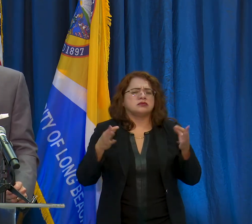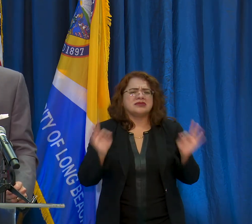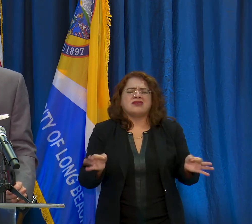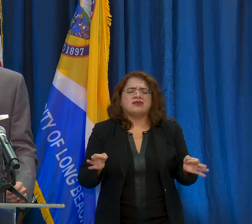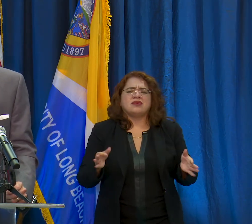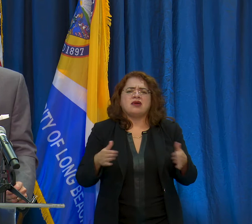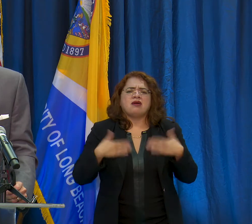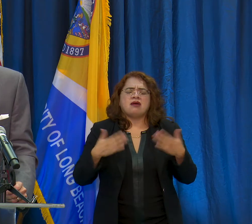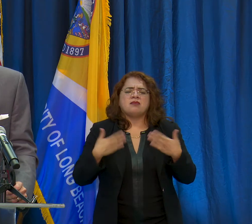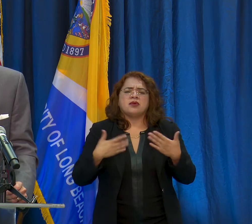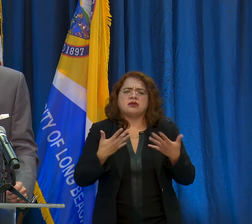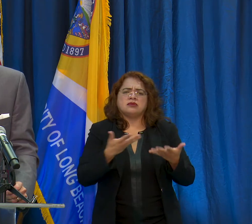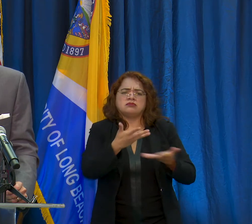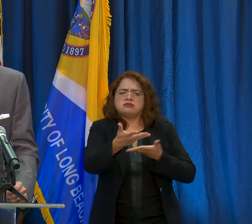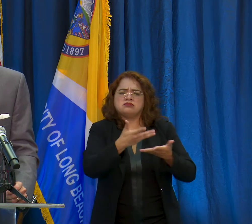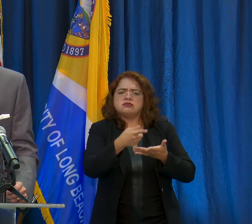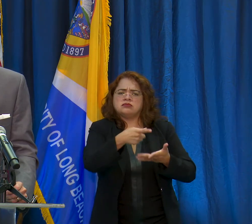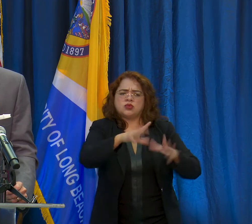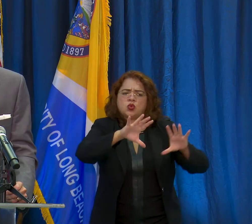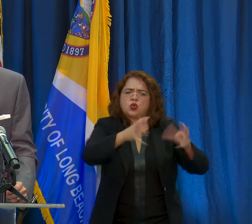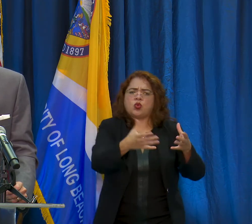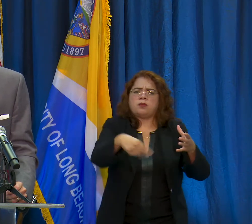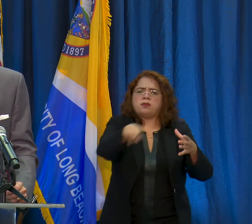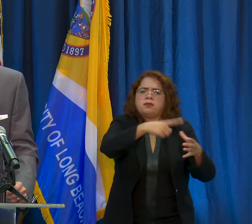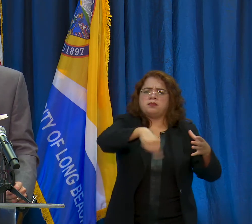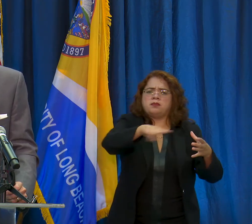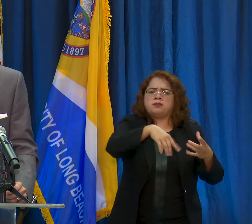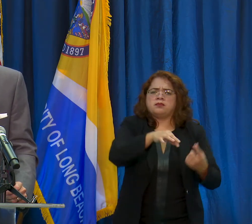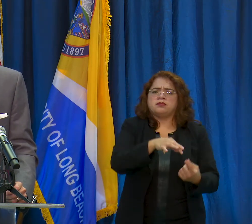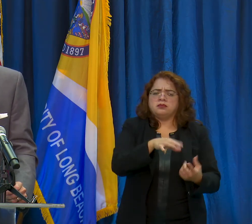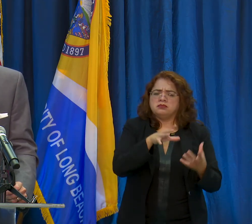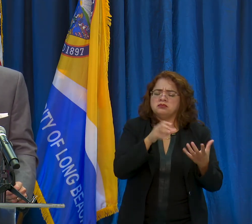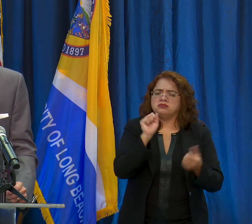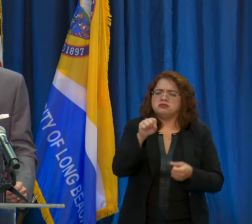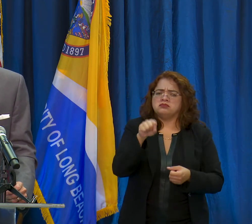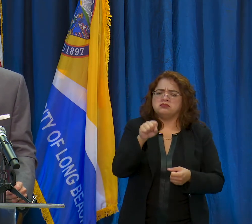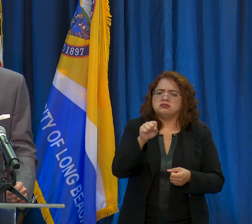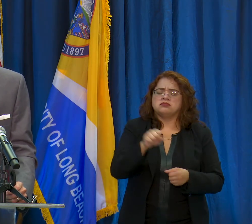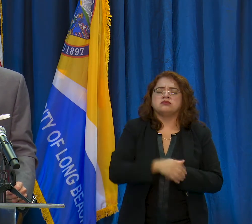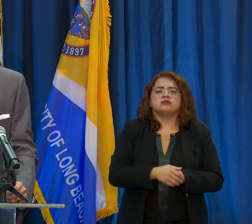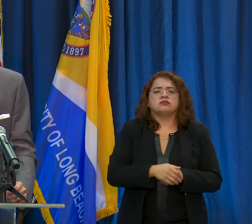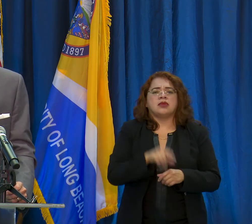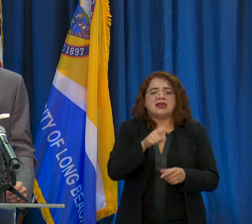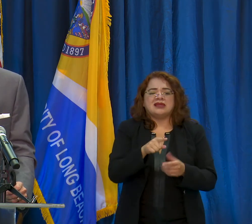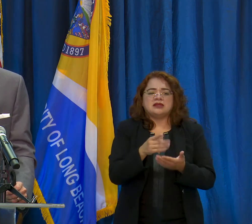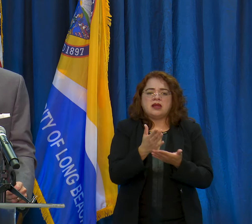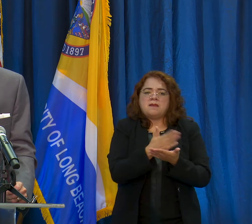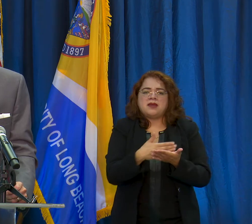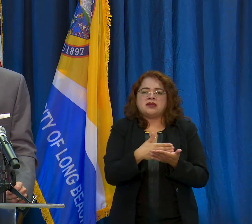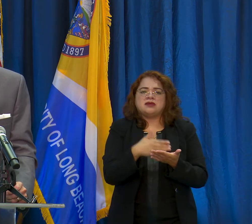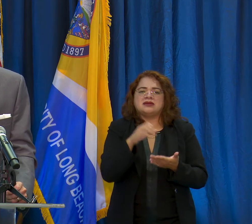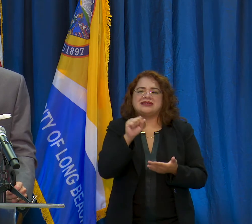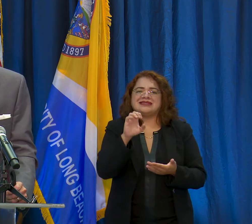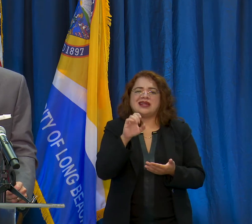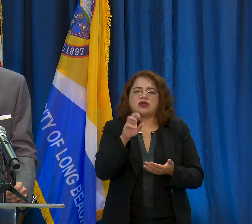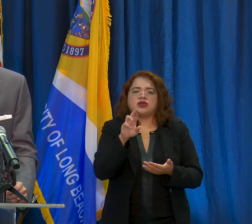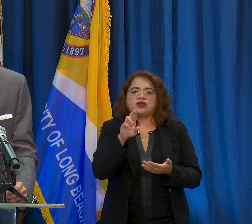to work with this group, with this sector of the economy to try to find new and creative ways to address their needs,